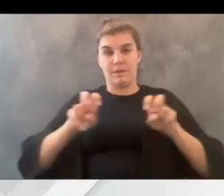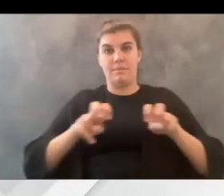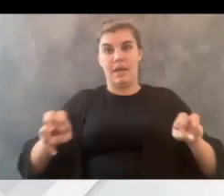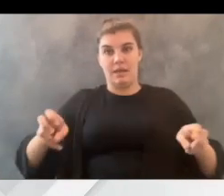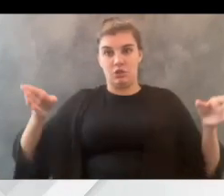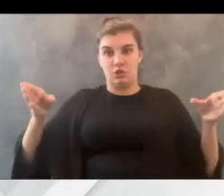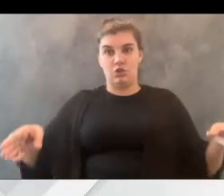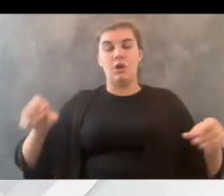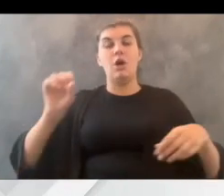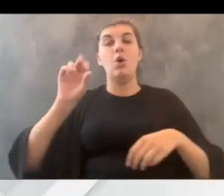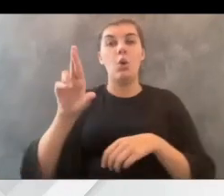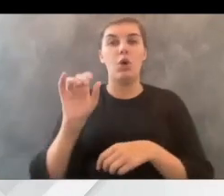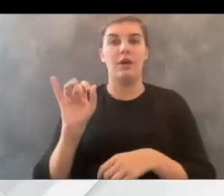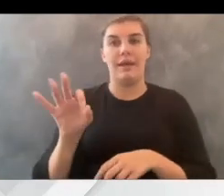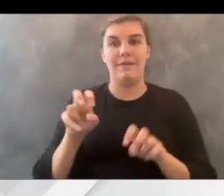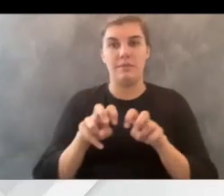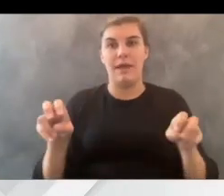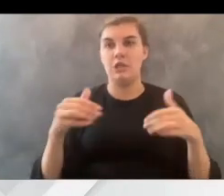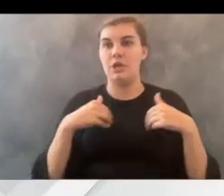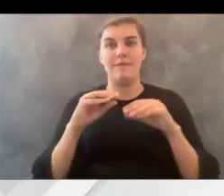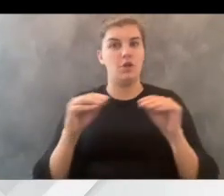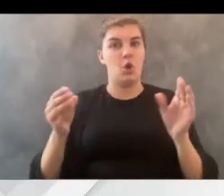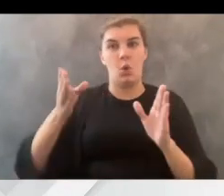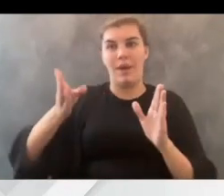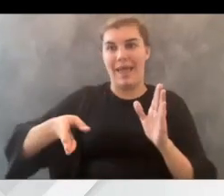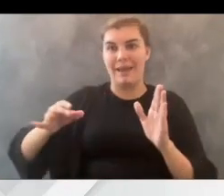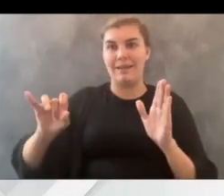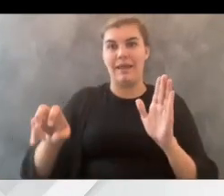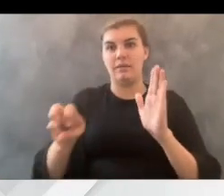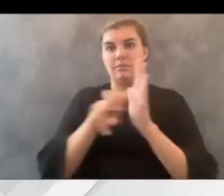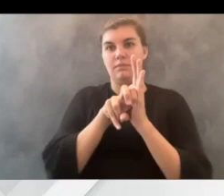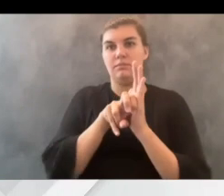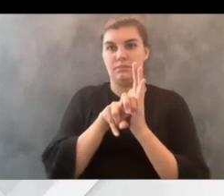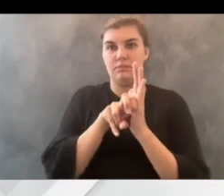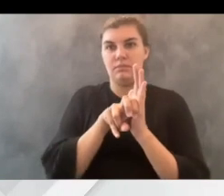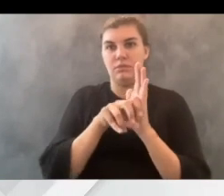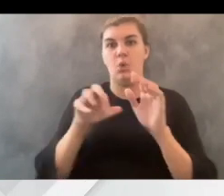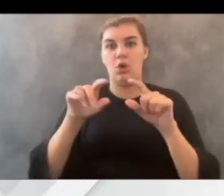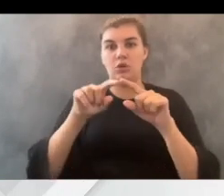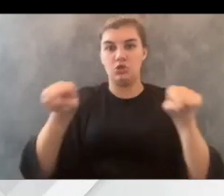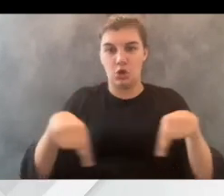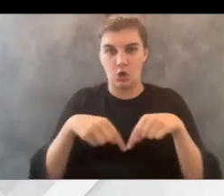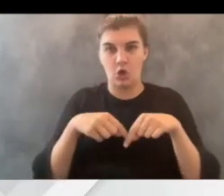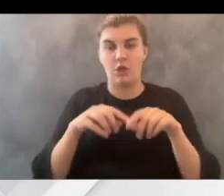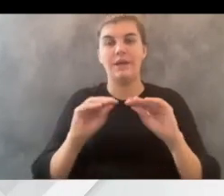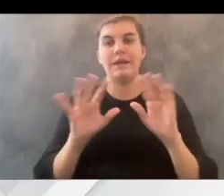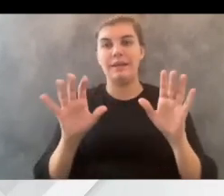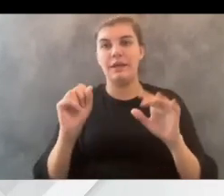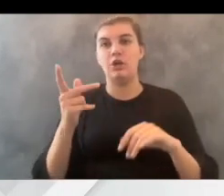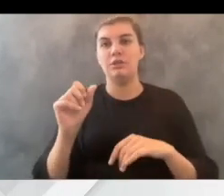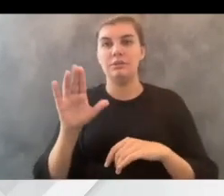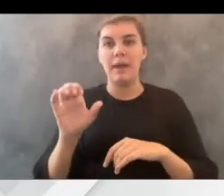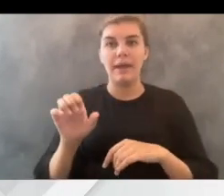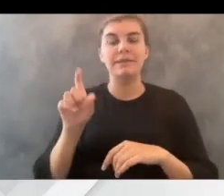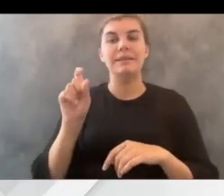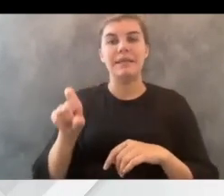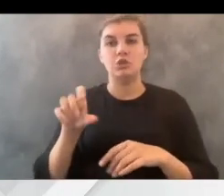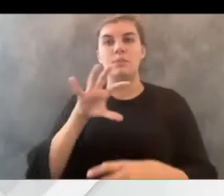the bench has no end, such as a circular bench, the clear space can either be integral to the bench